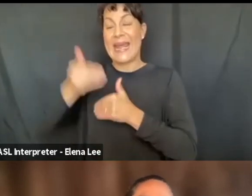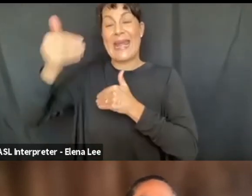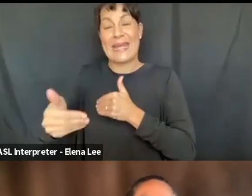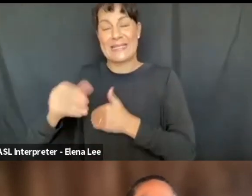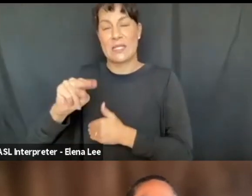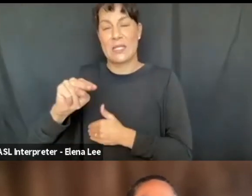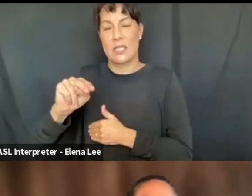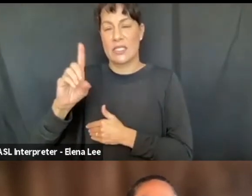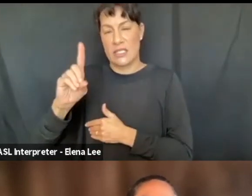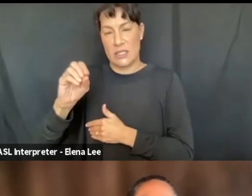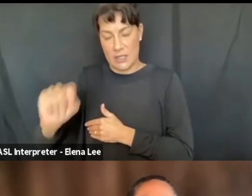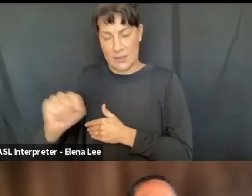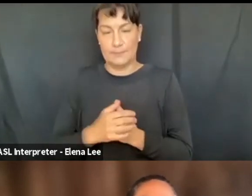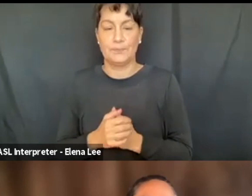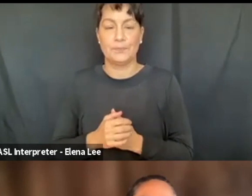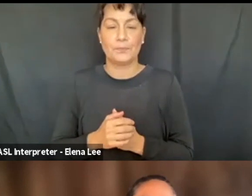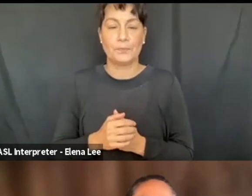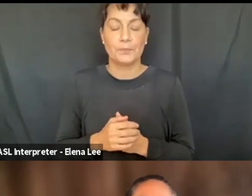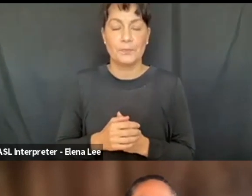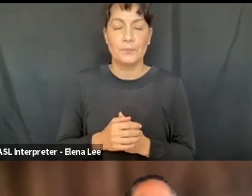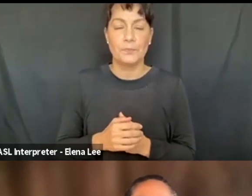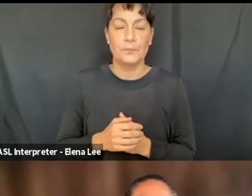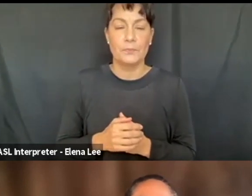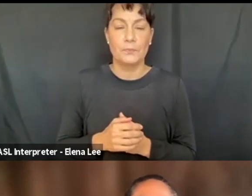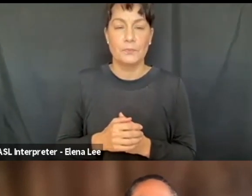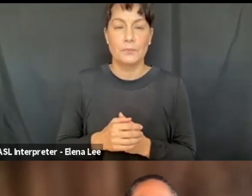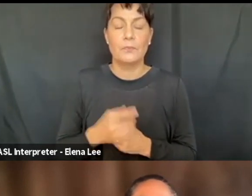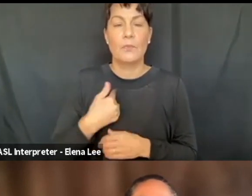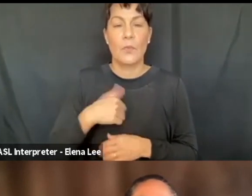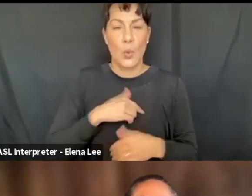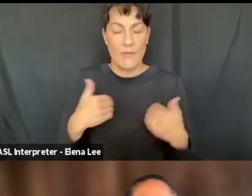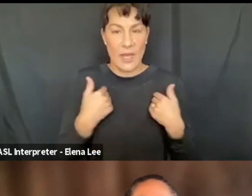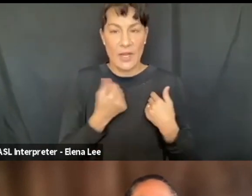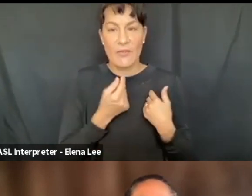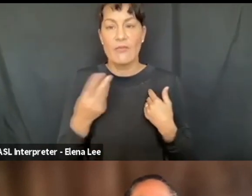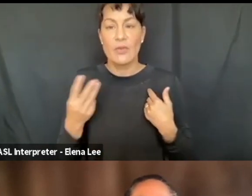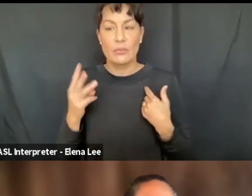And we've had quite a few like incredible young people